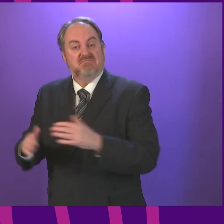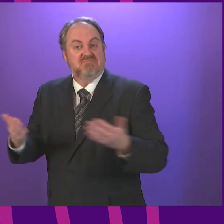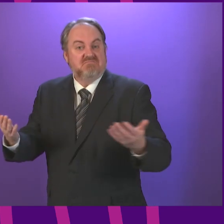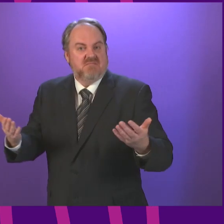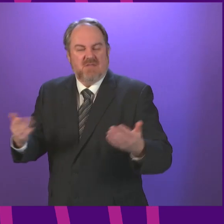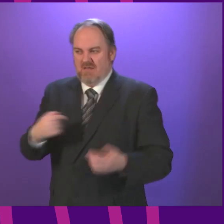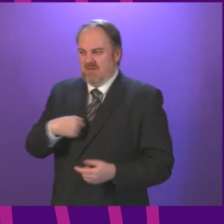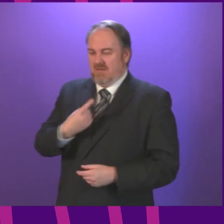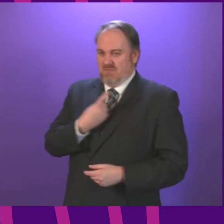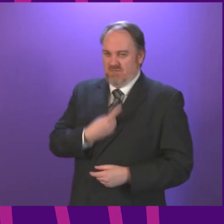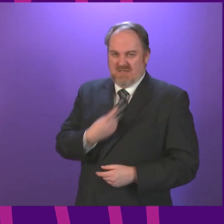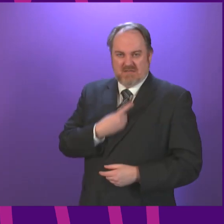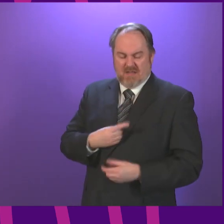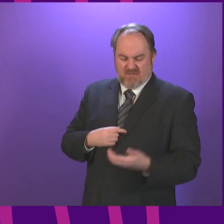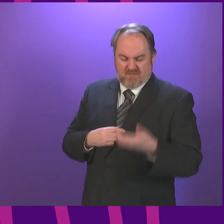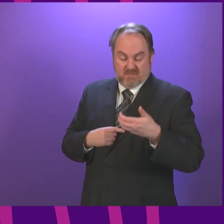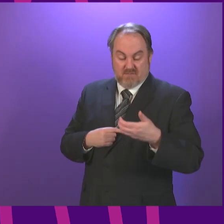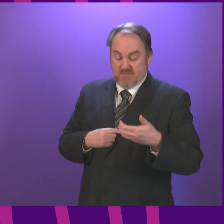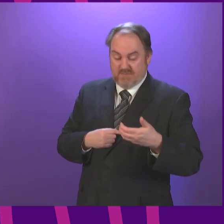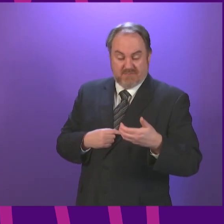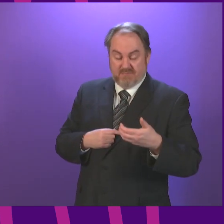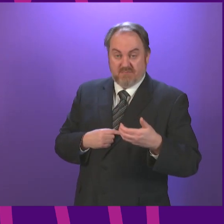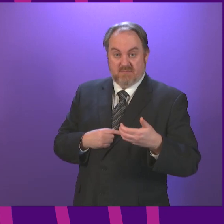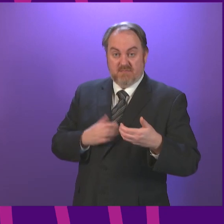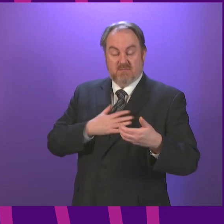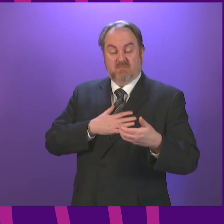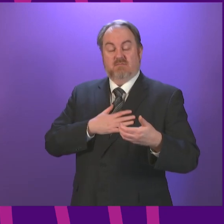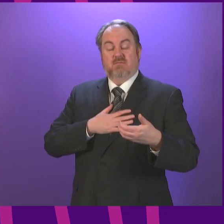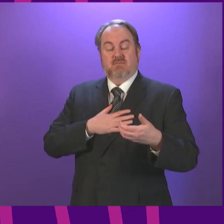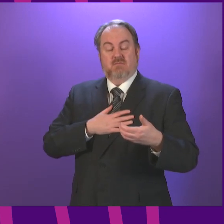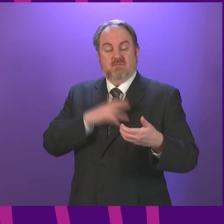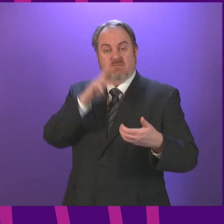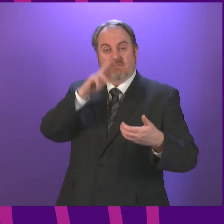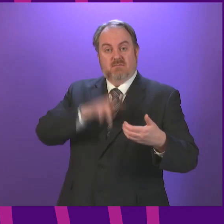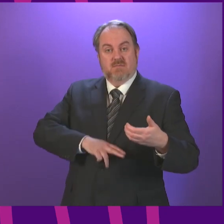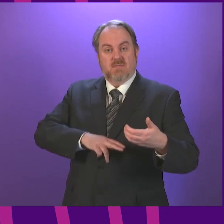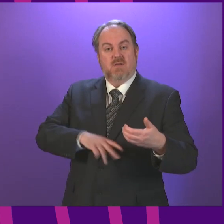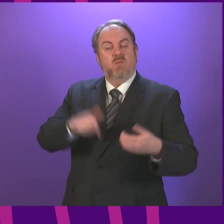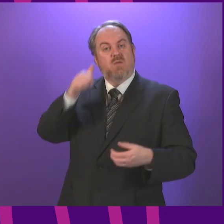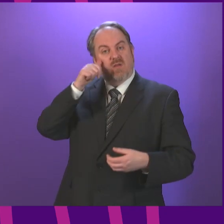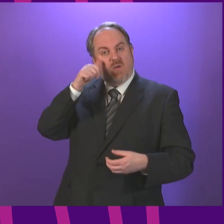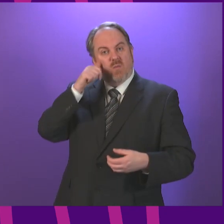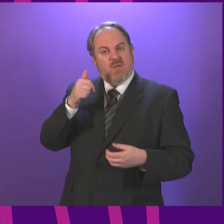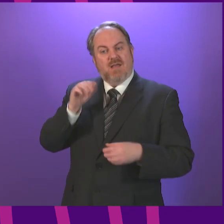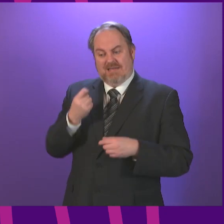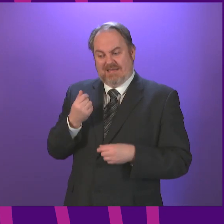That obviously, as everyone will know, relates to stage 3 of the Hate Crime and Public Order